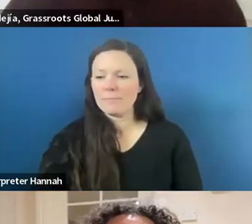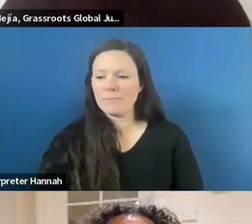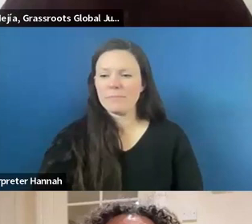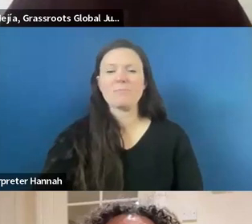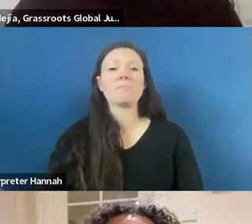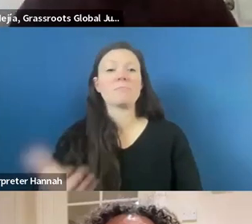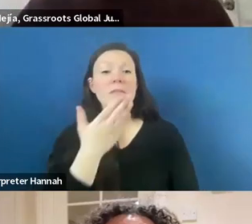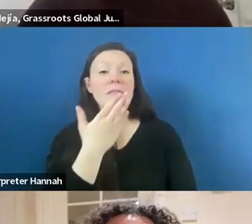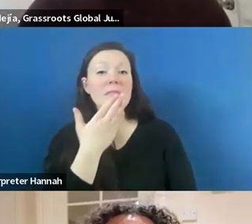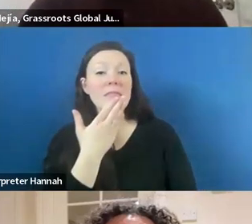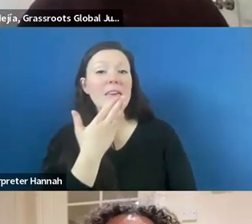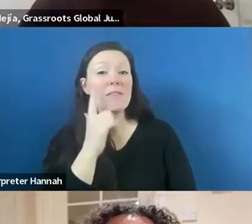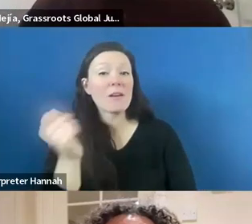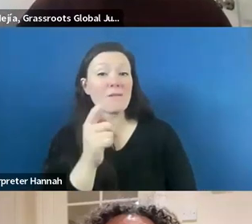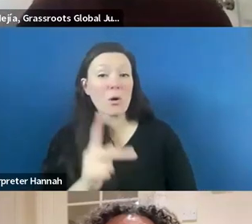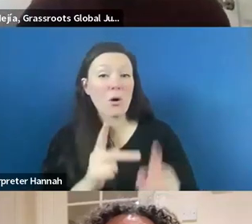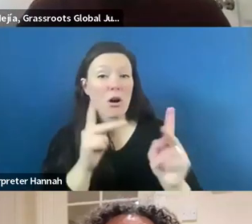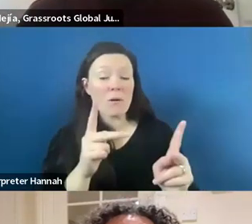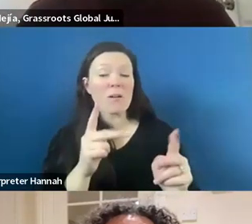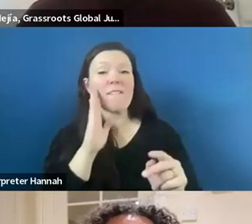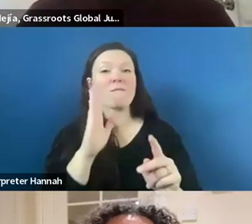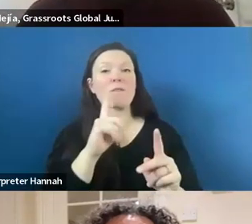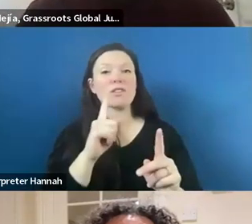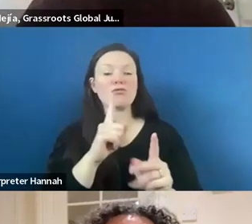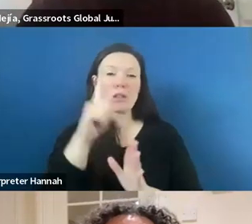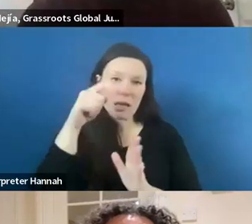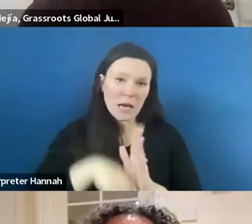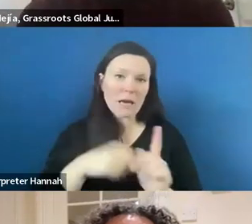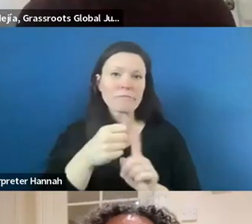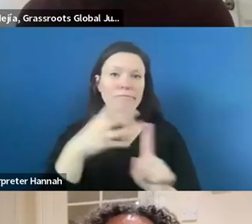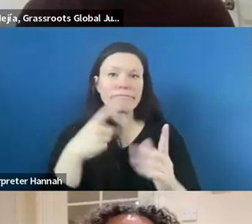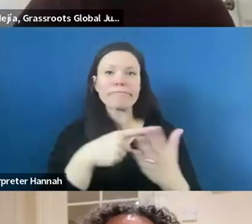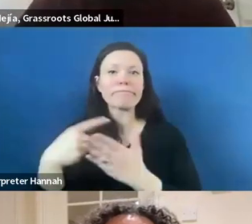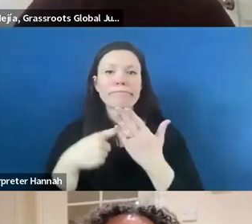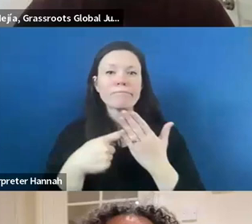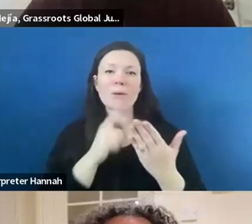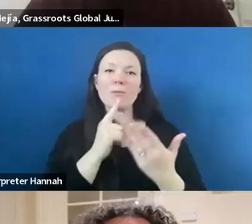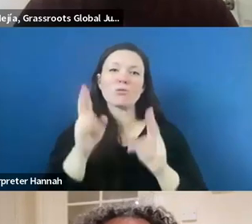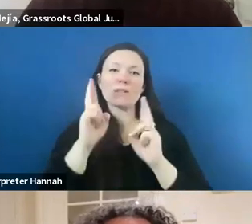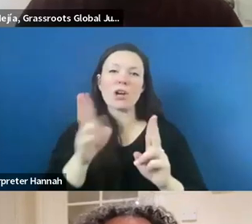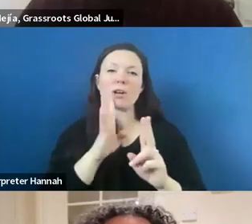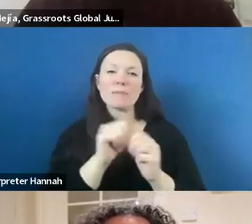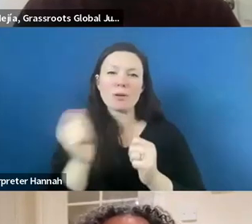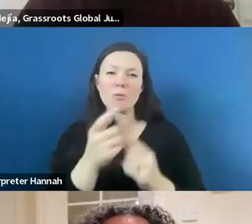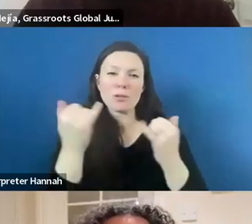And thank you to all of you for such a rich and vibrant discussion. It's such an honor to get to speak with all you today. We're hearing a lot of questions